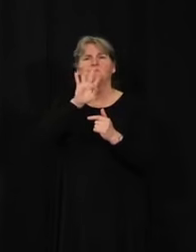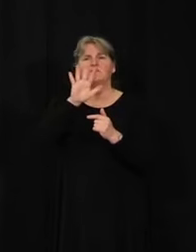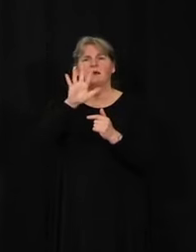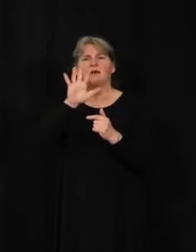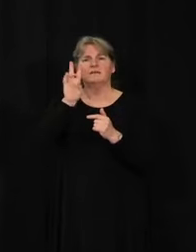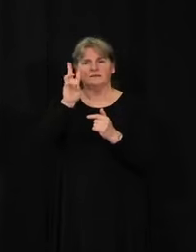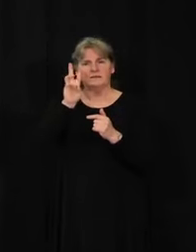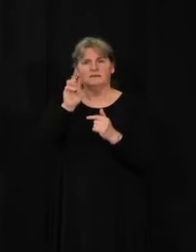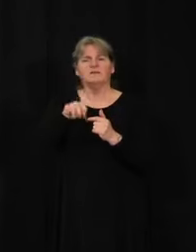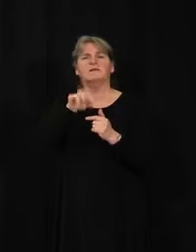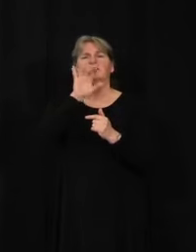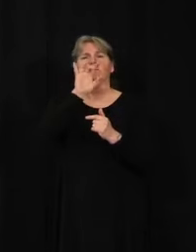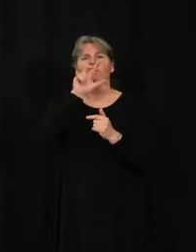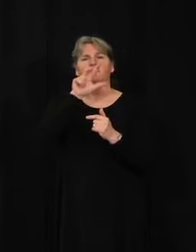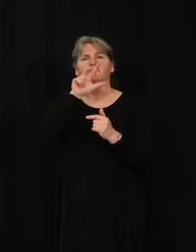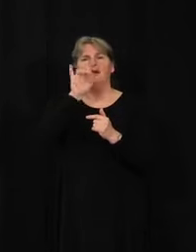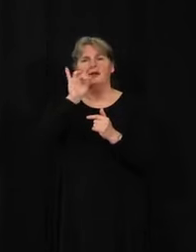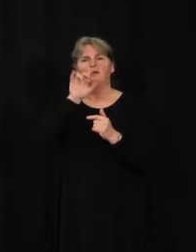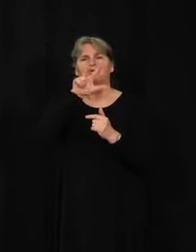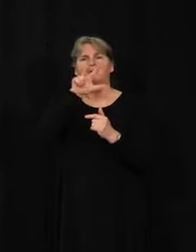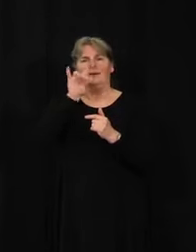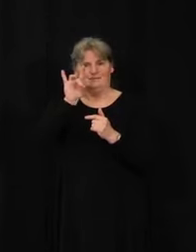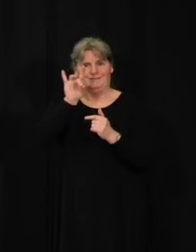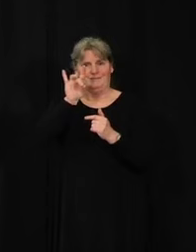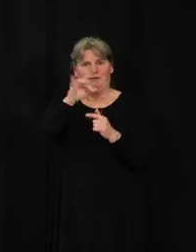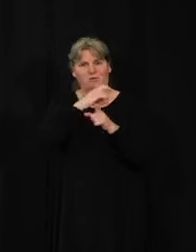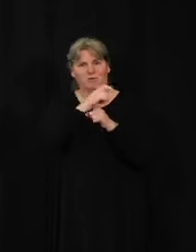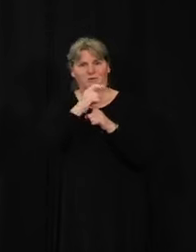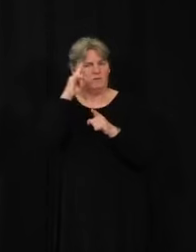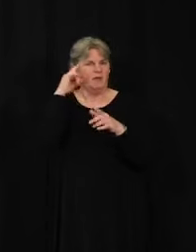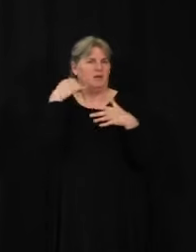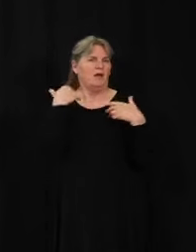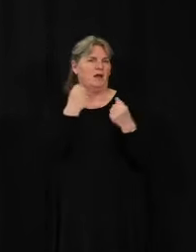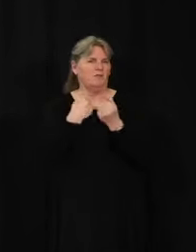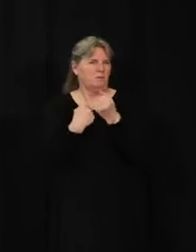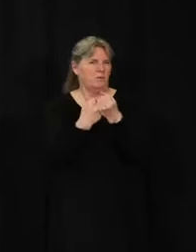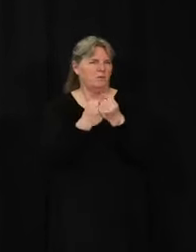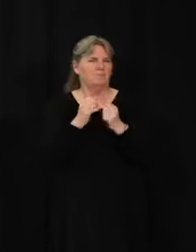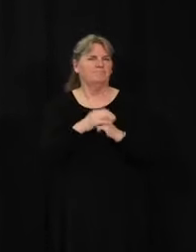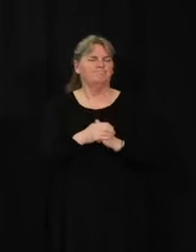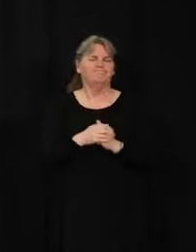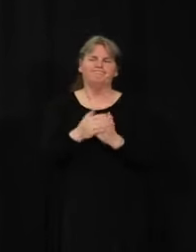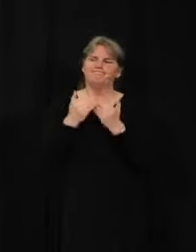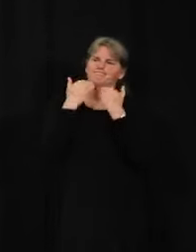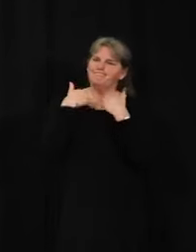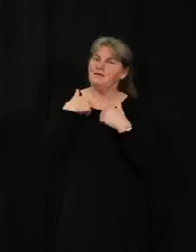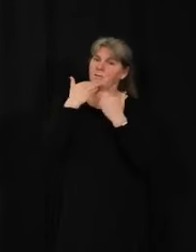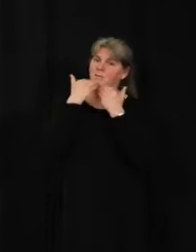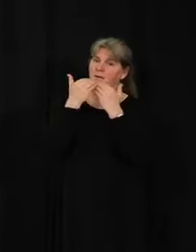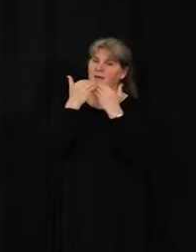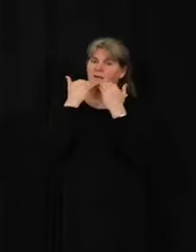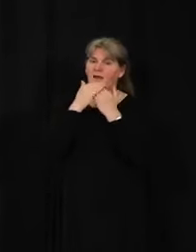That is. 1-866-456-3838 I want to thank all of the mental health workers